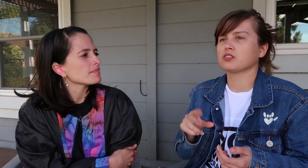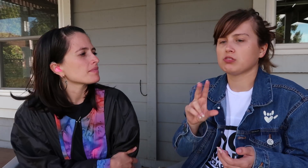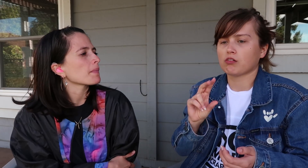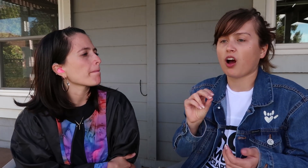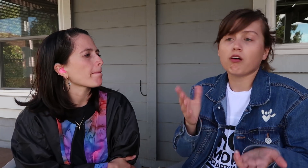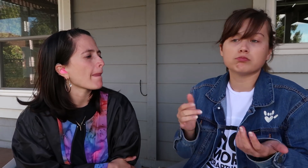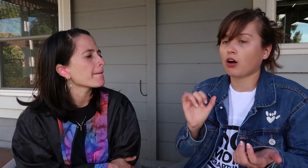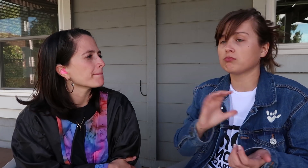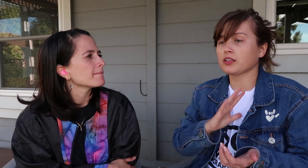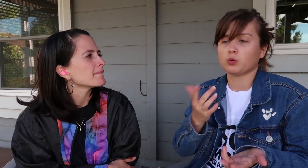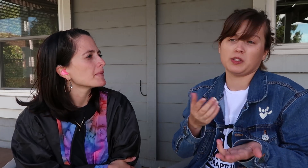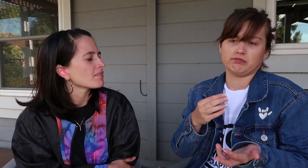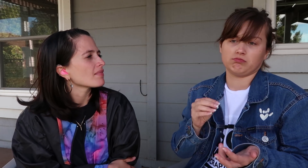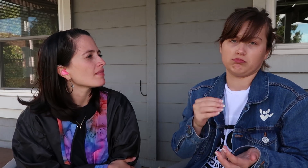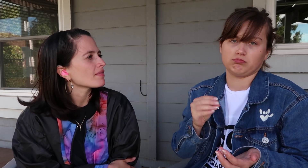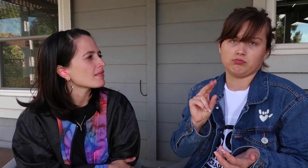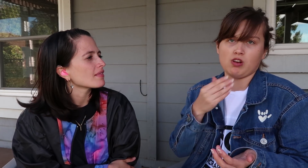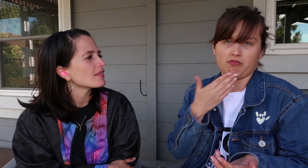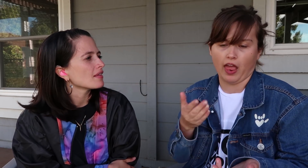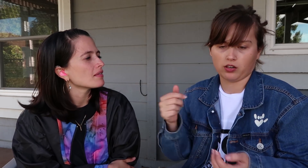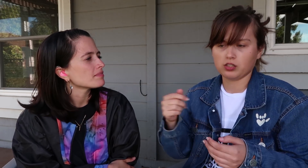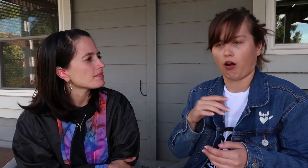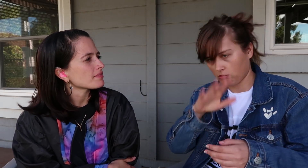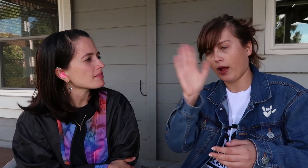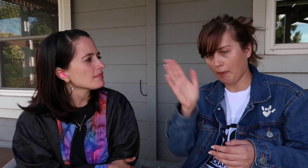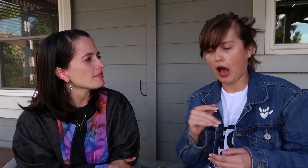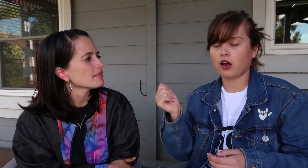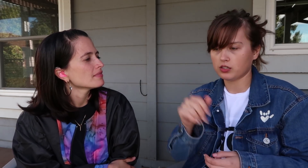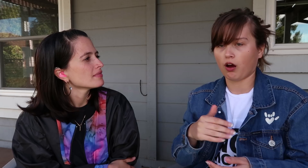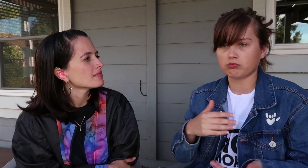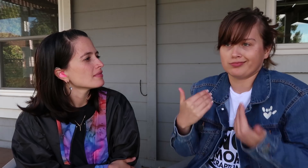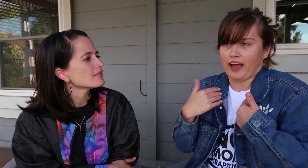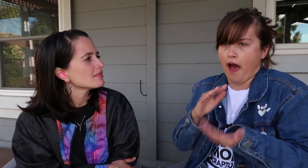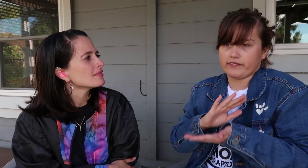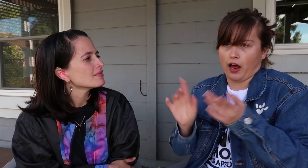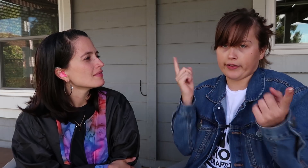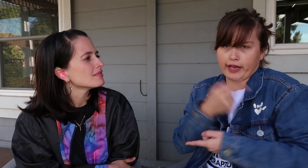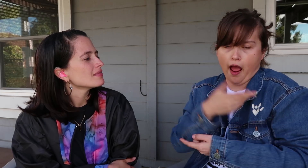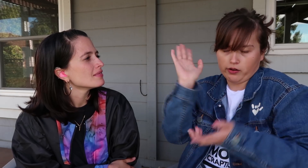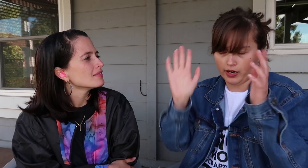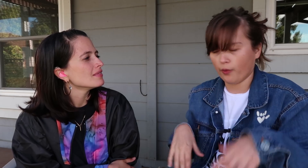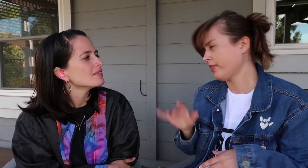Right. It was a calm, "No, thank you. Have a nice day!"